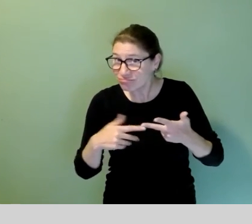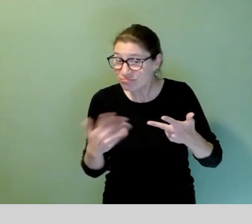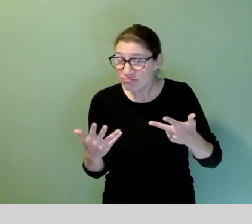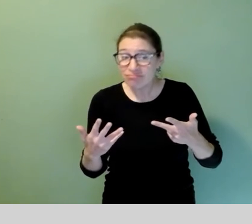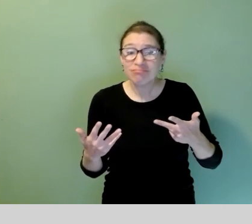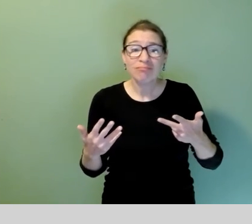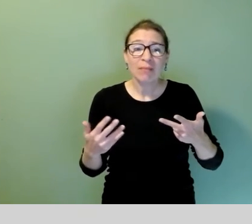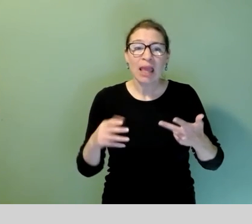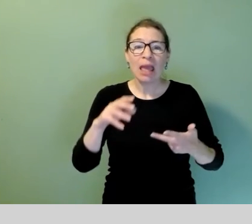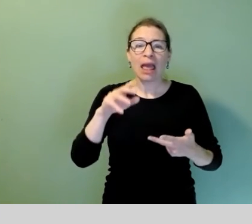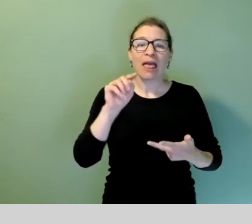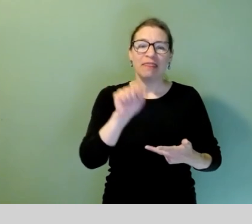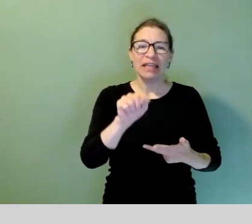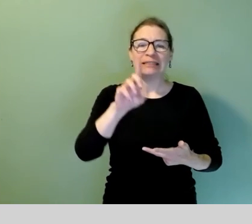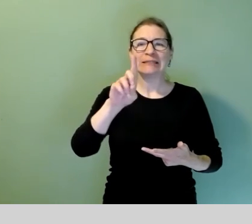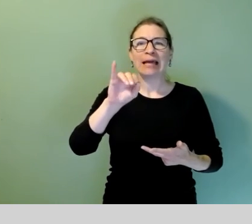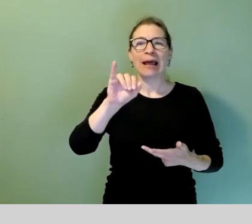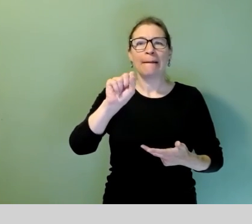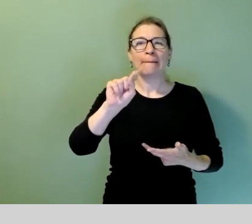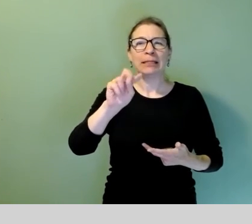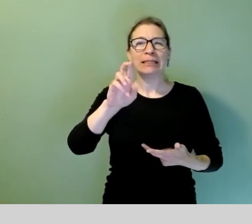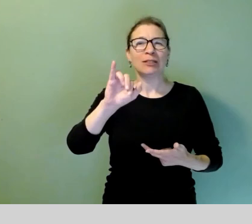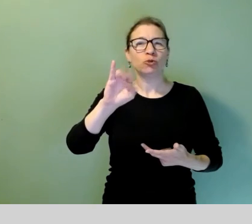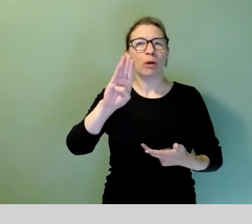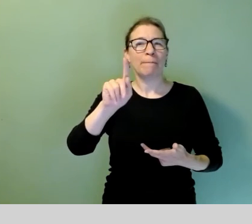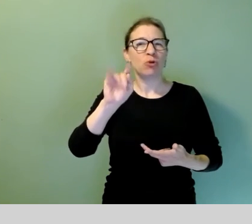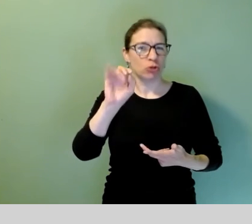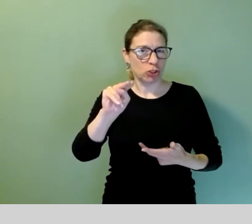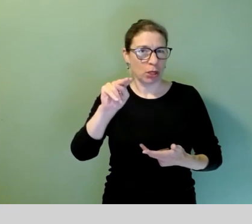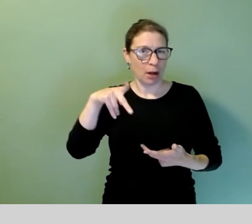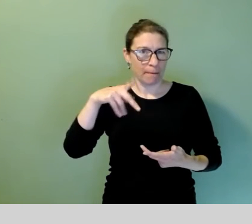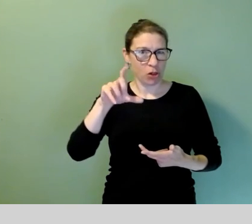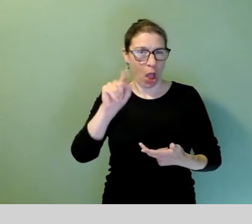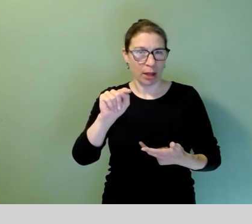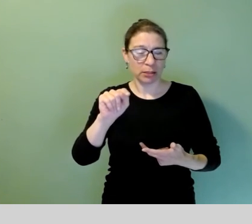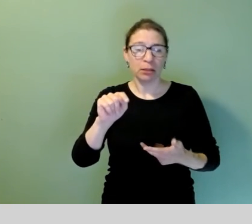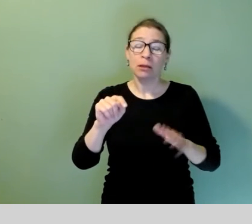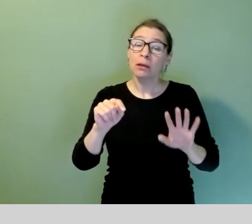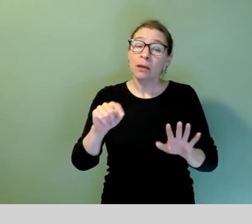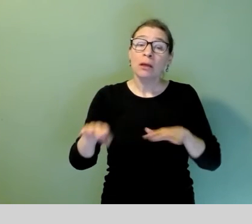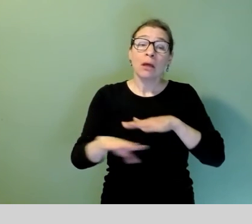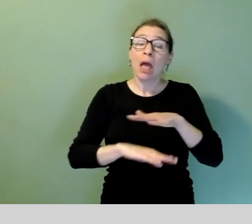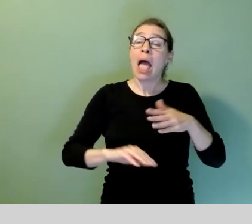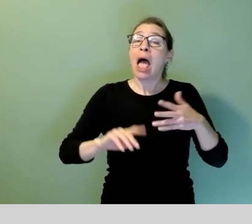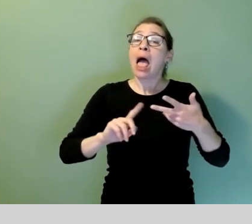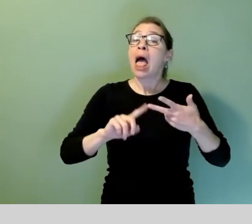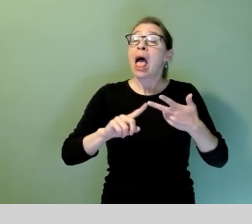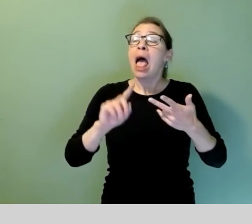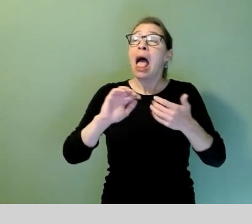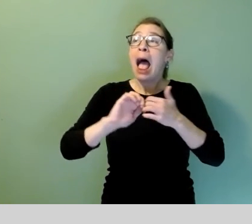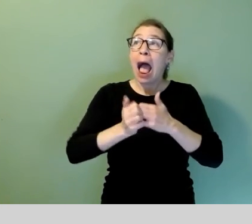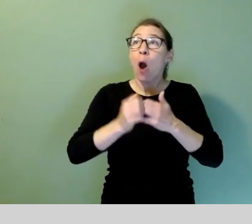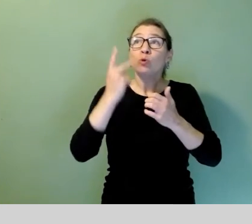The third type is distribution plots. And these are essentially ways of visualizing distributions